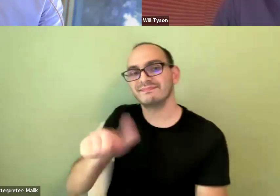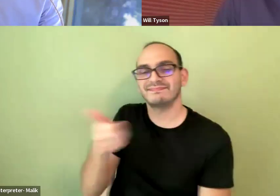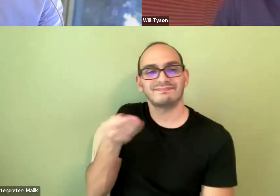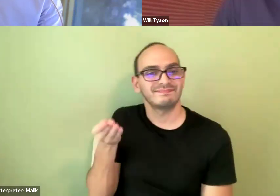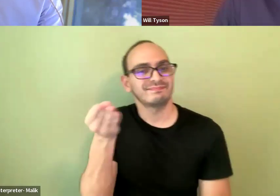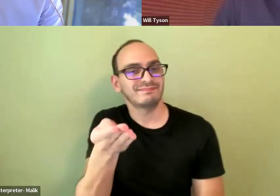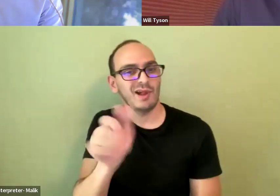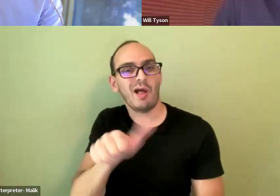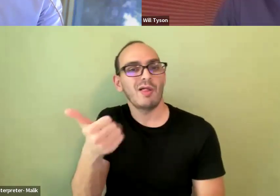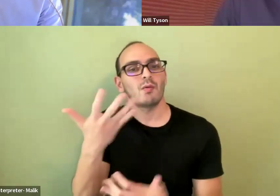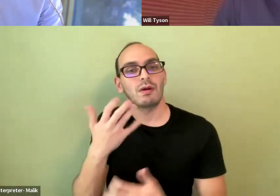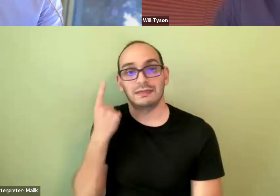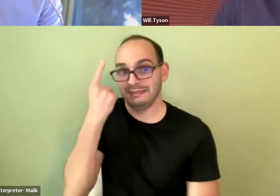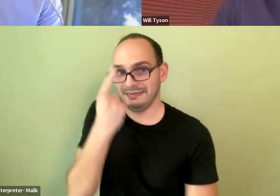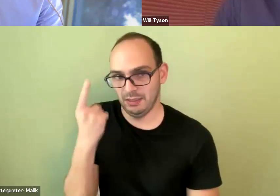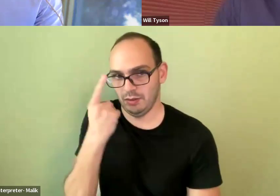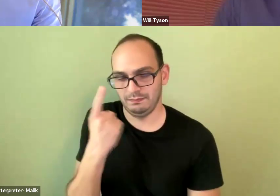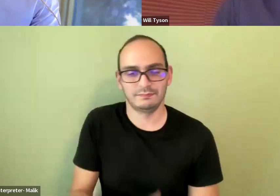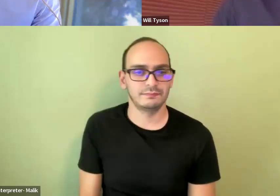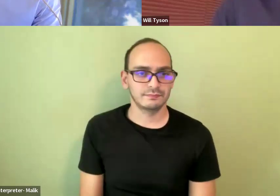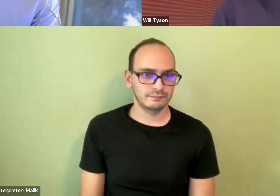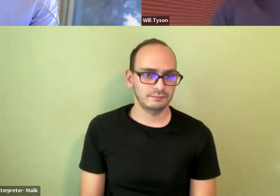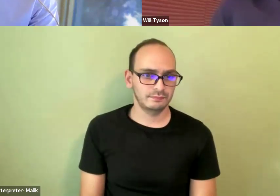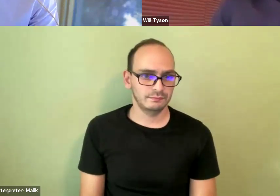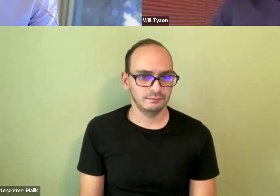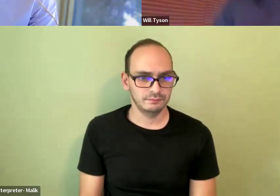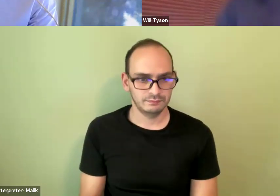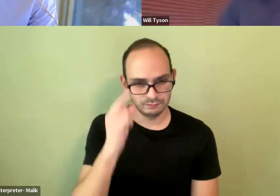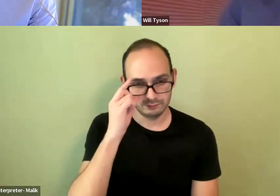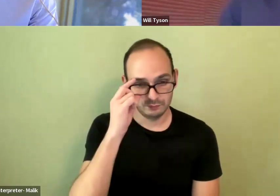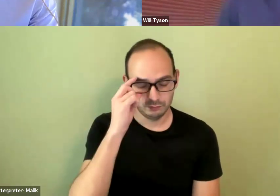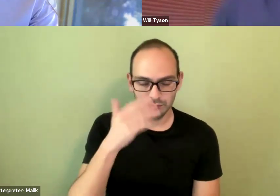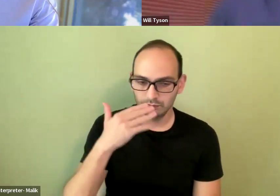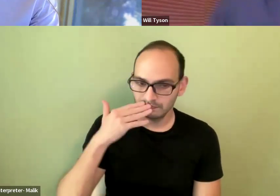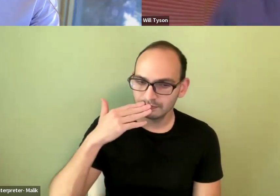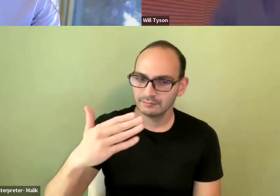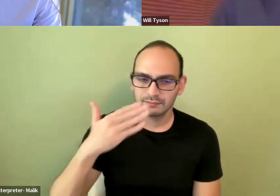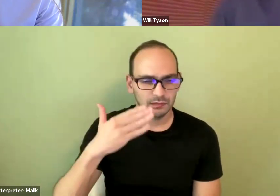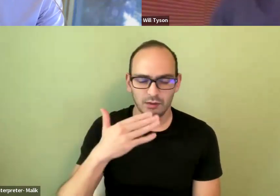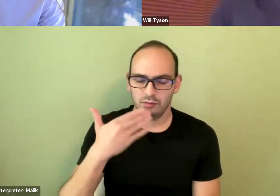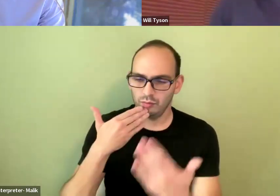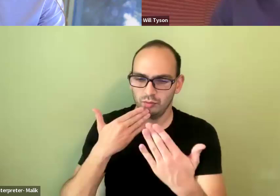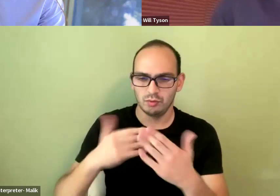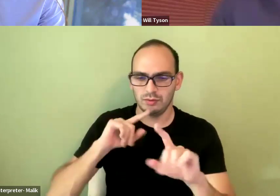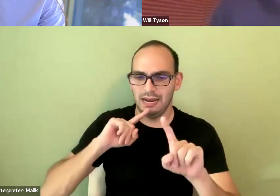you might want to consider. Thank you, that is a really good answer and really